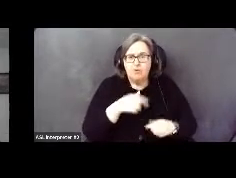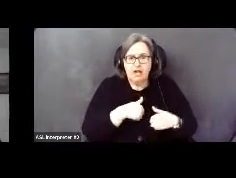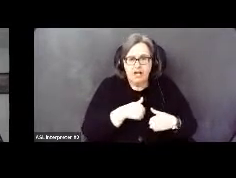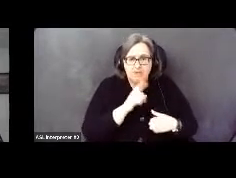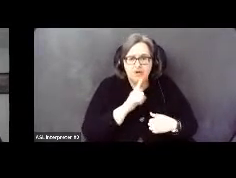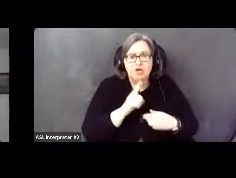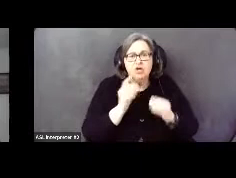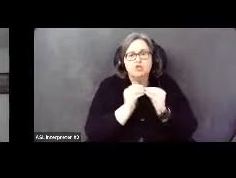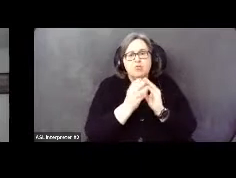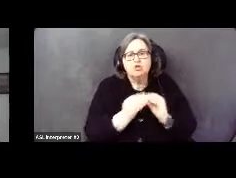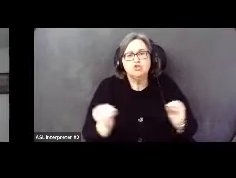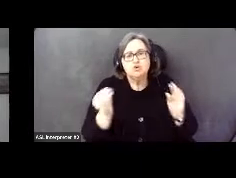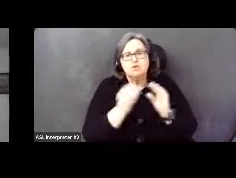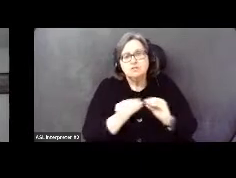I am, the more stories that I hear.